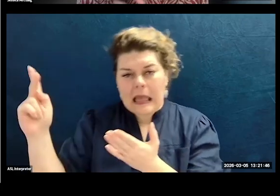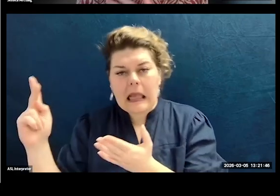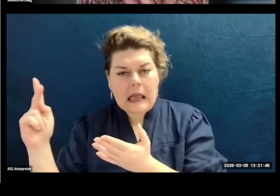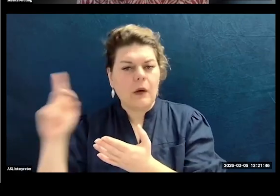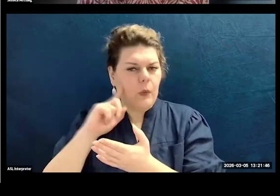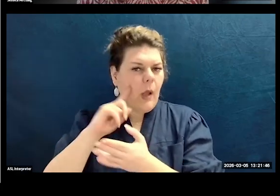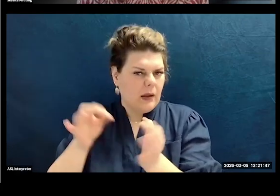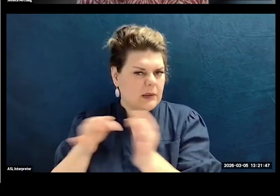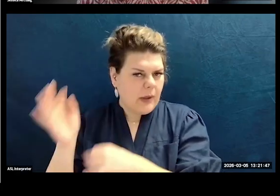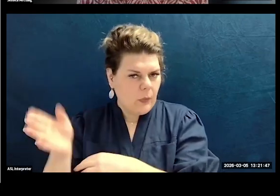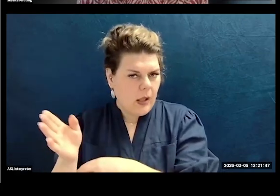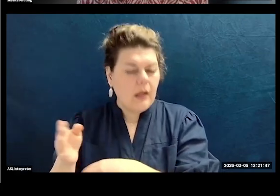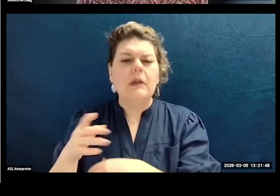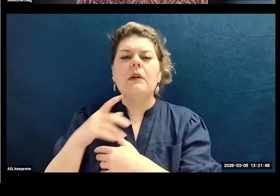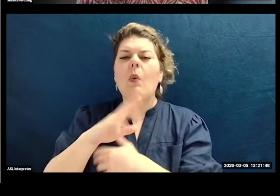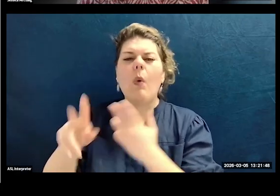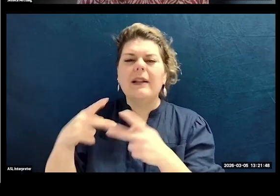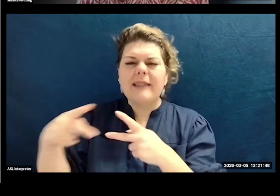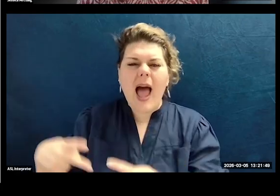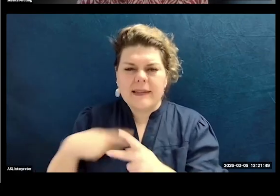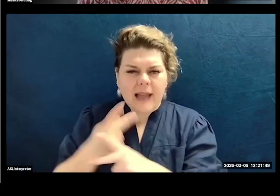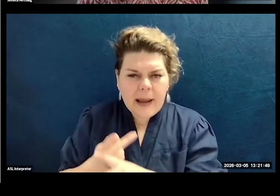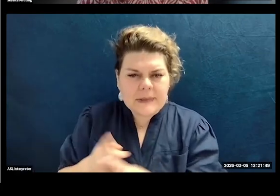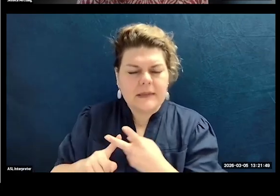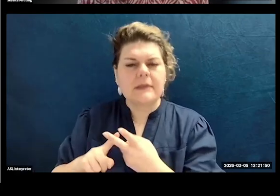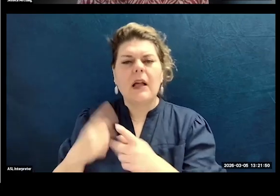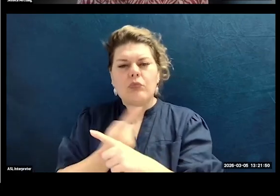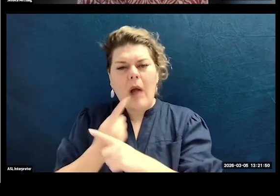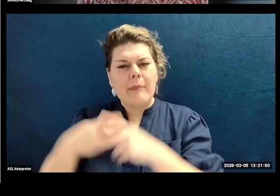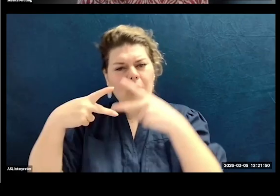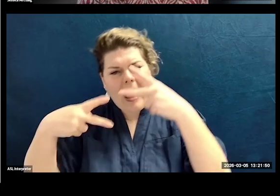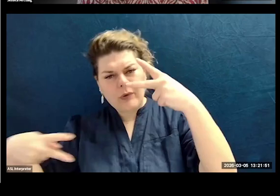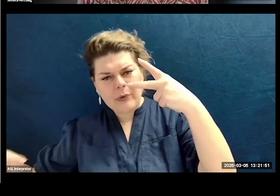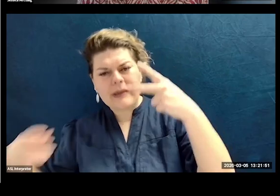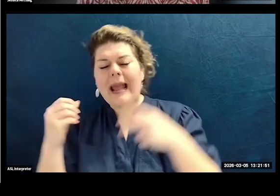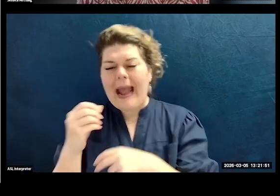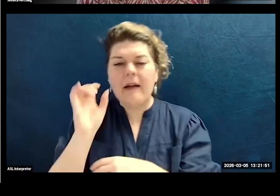We'll talk about the tag types for those elements, the proper hierarchy, and the tag properties.